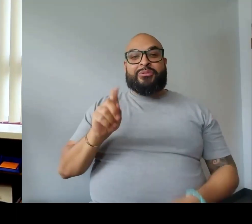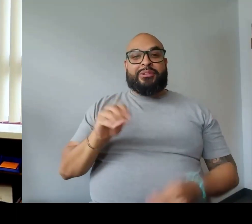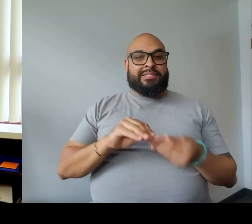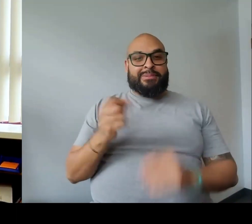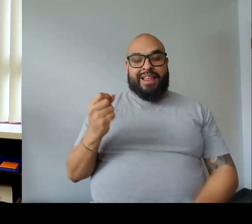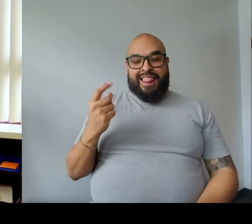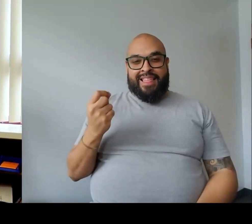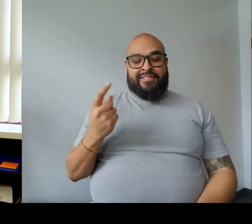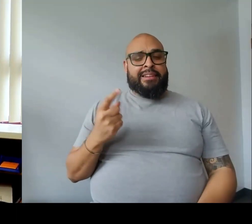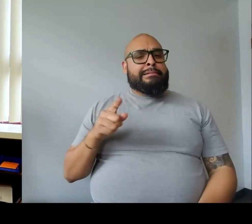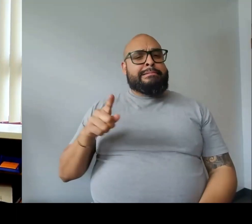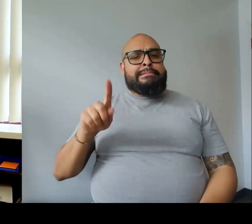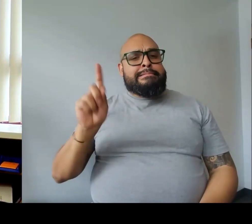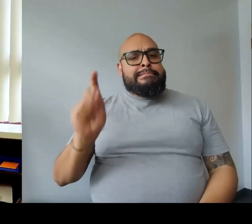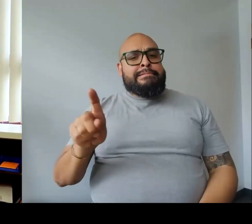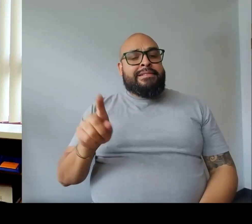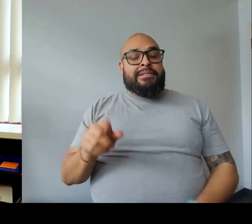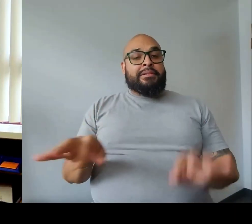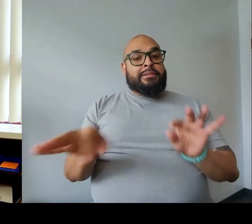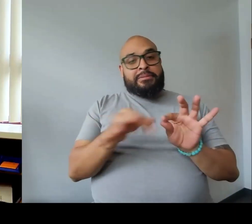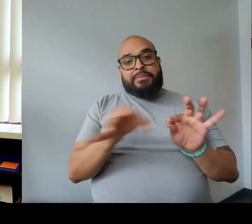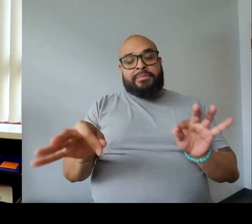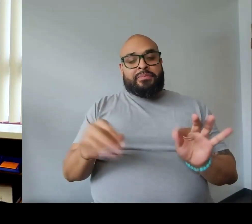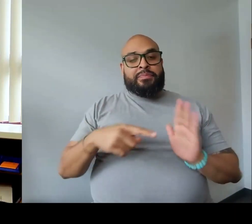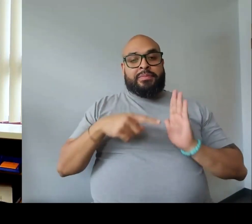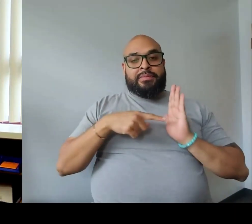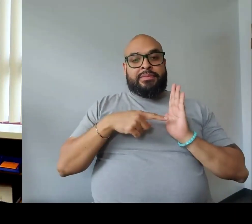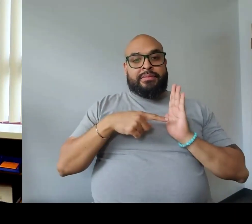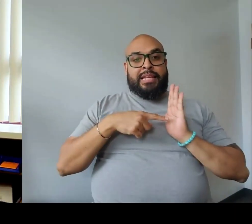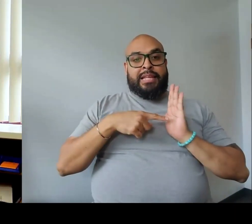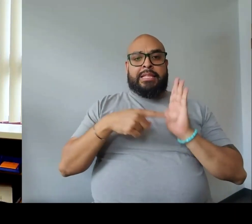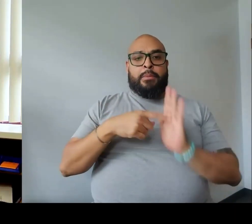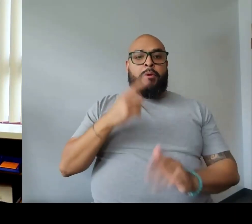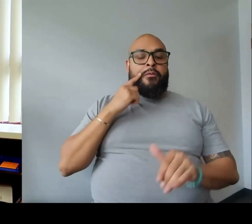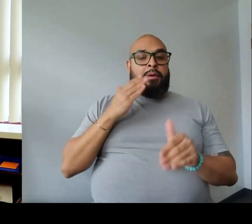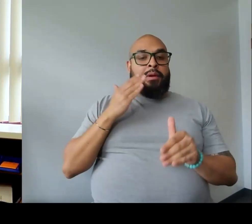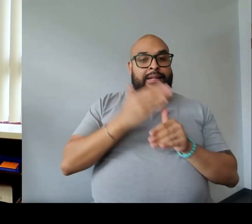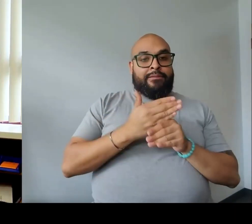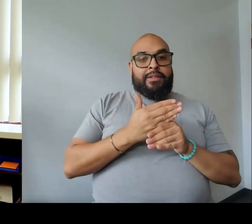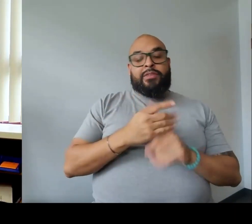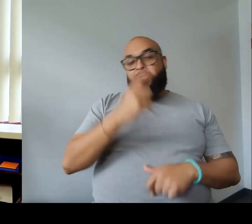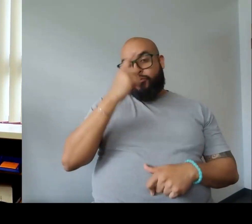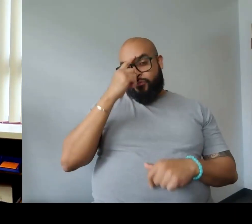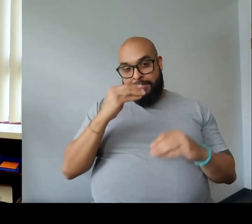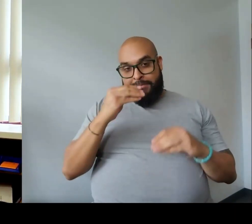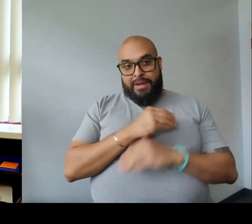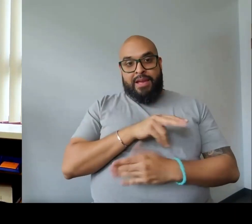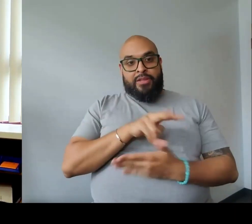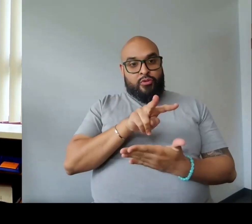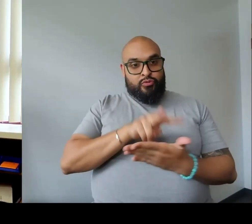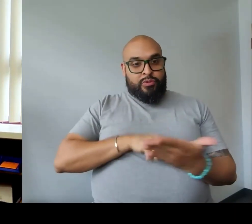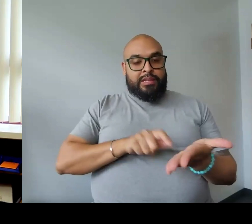What are specific examples of interventions and recommendations for math, reading, and writing that work well with BVI populations?